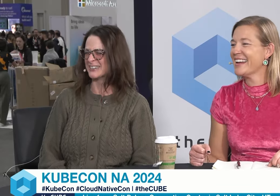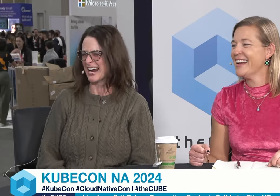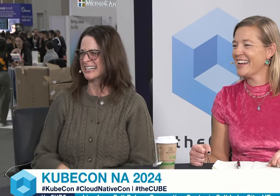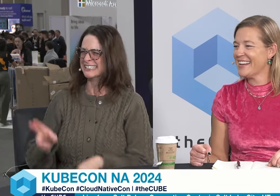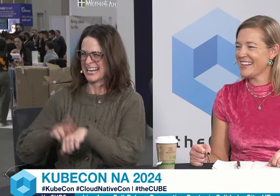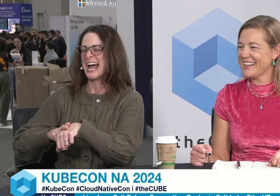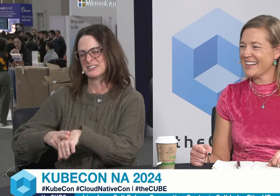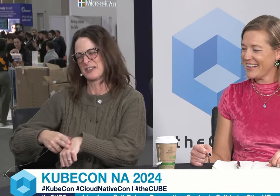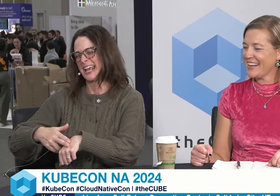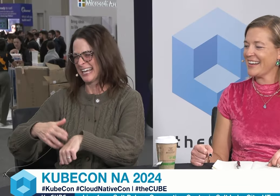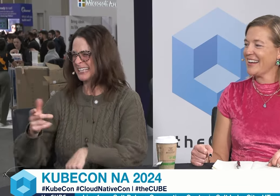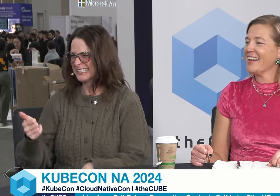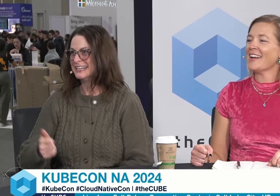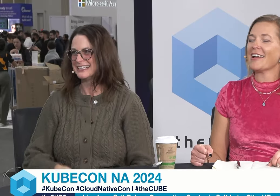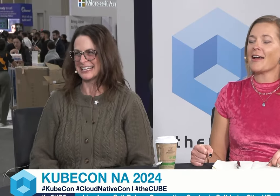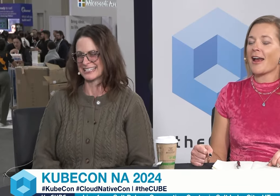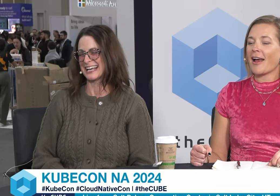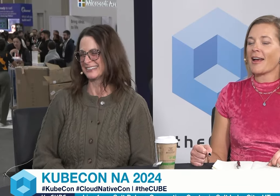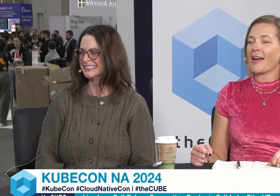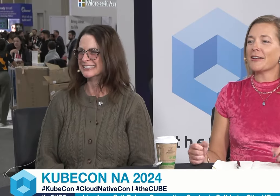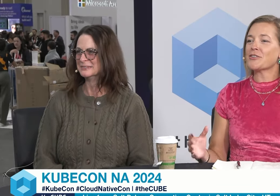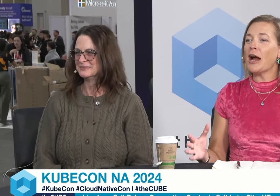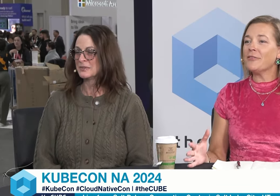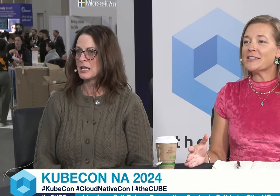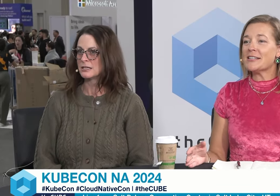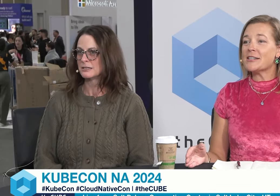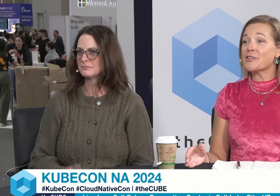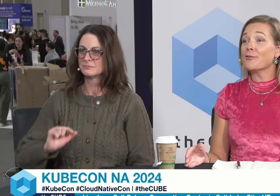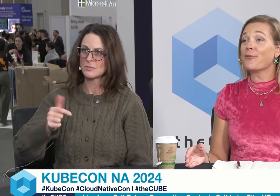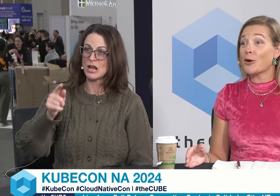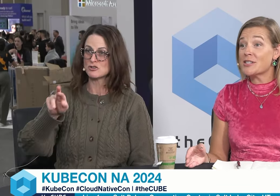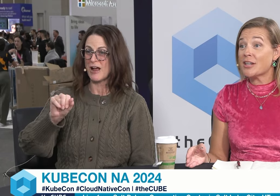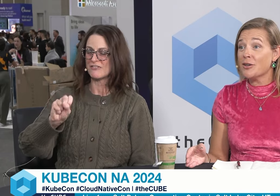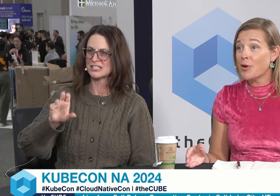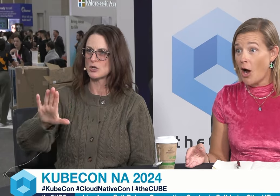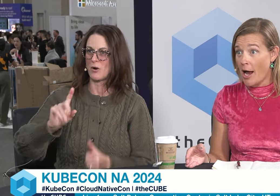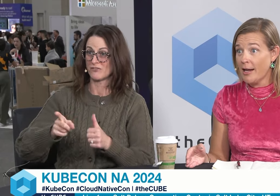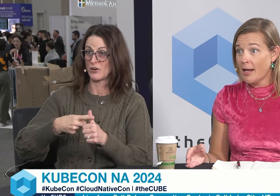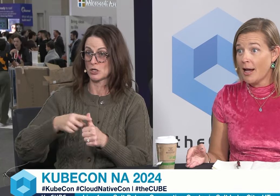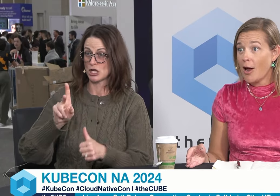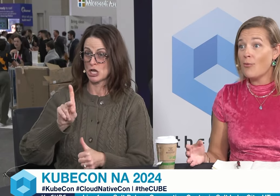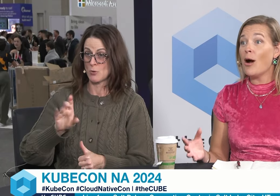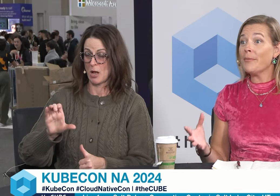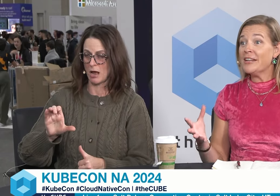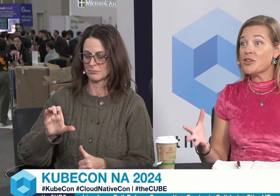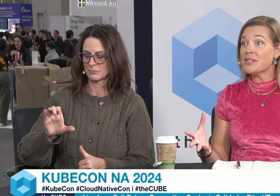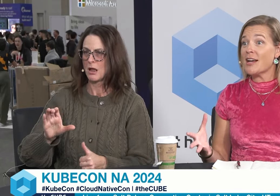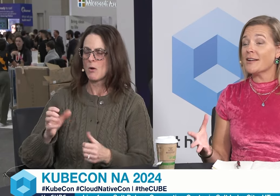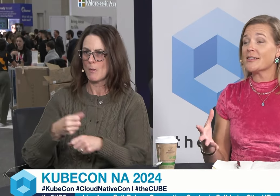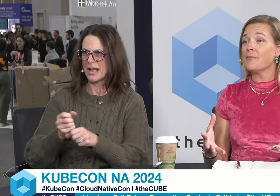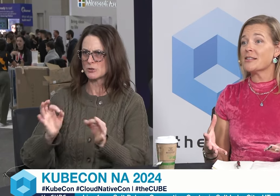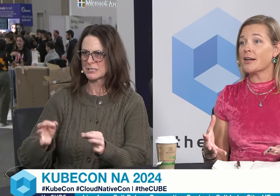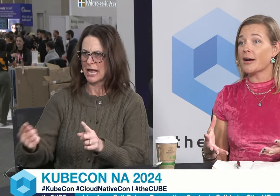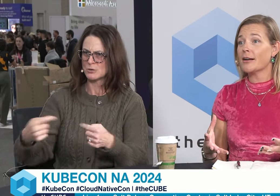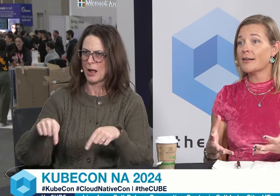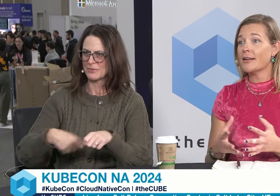Right, right. Yes, exactly. Travis, this is your first KubeCon. What made you decide to come this year?